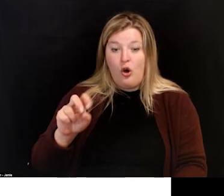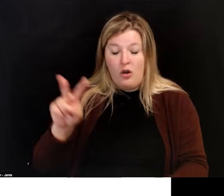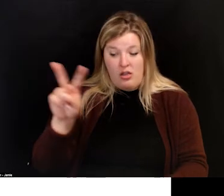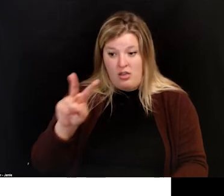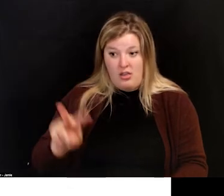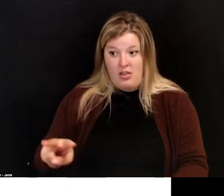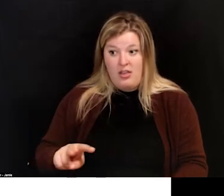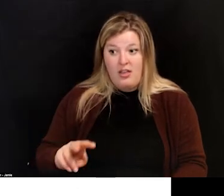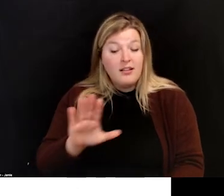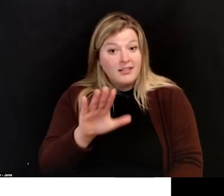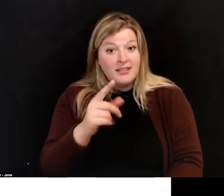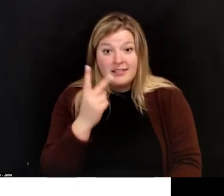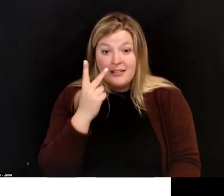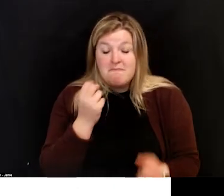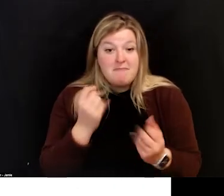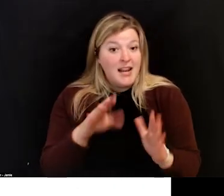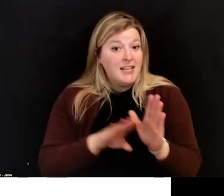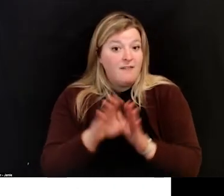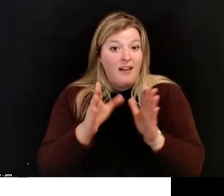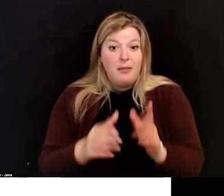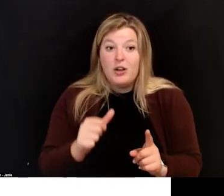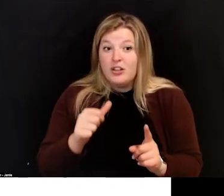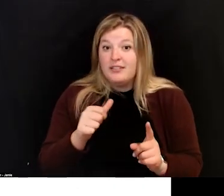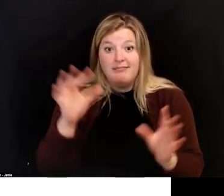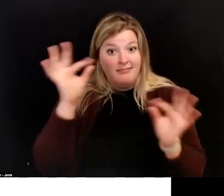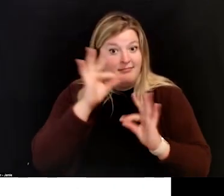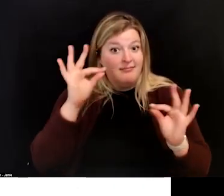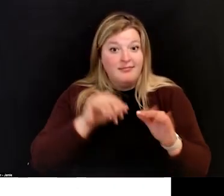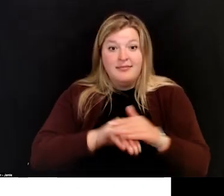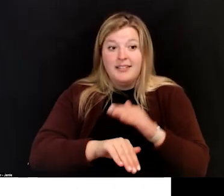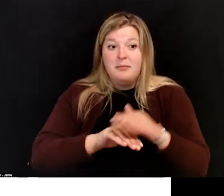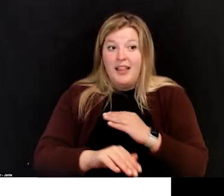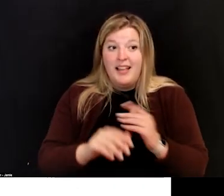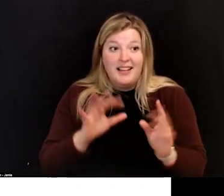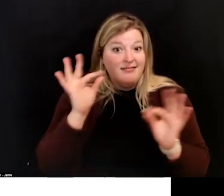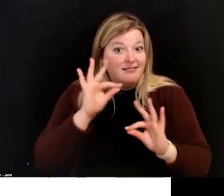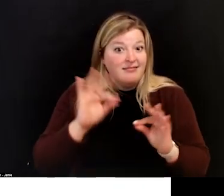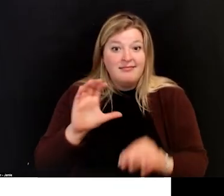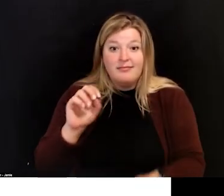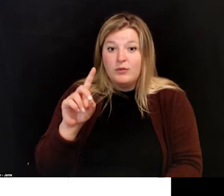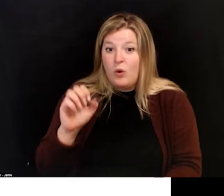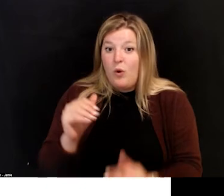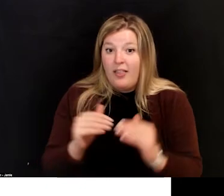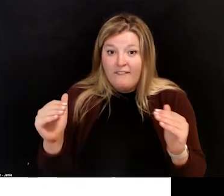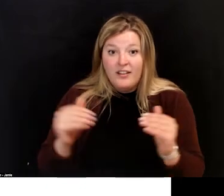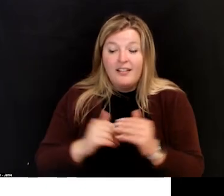never work at that level, just don't work at that code level. They work above that code level.